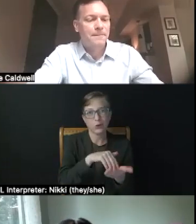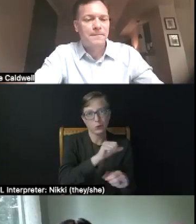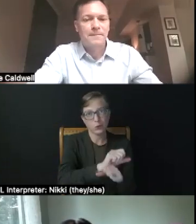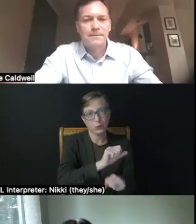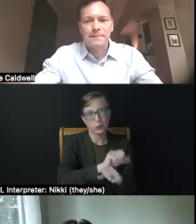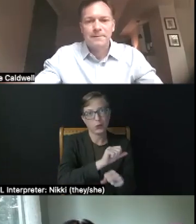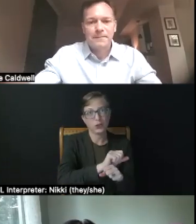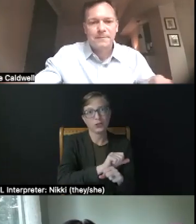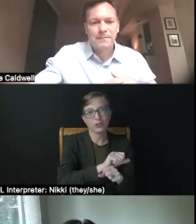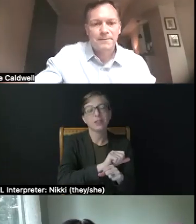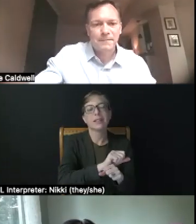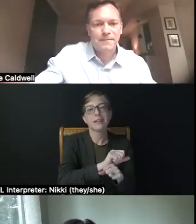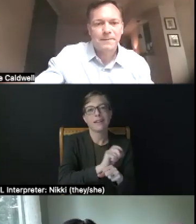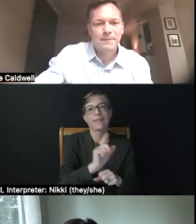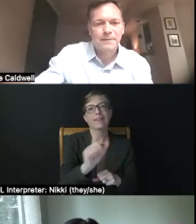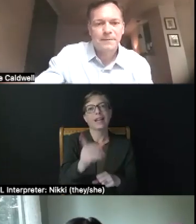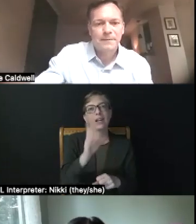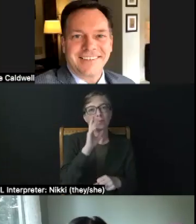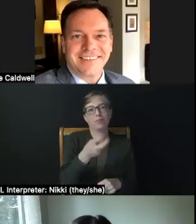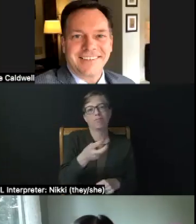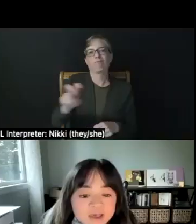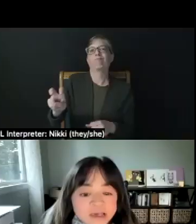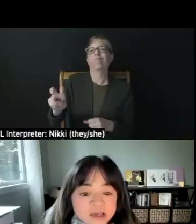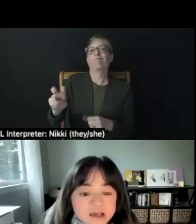into our equity discussion as well.